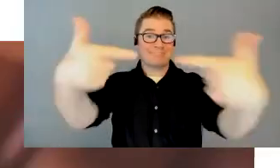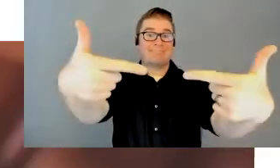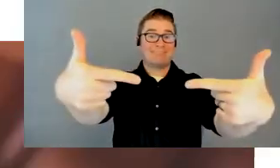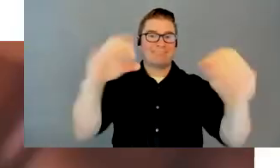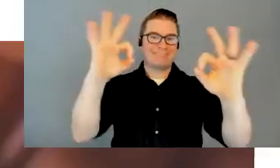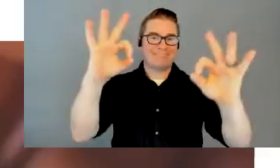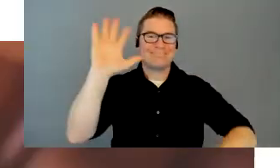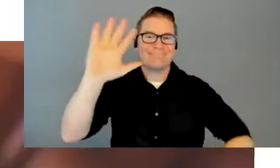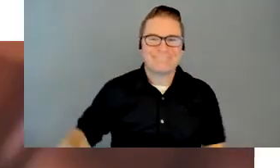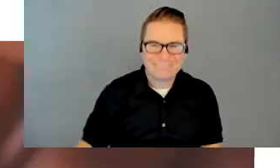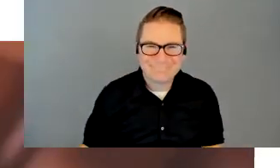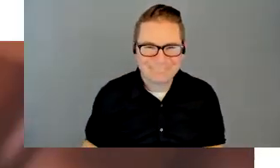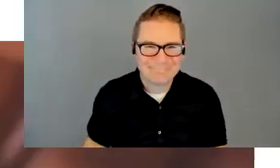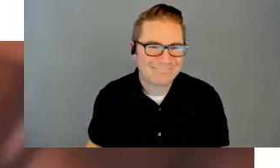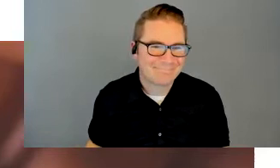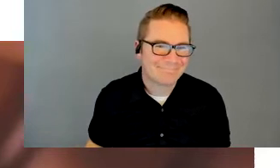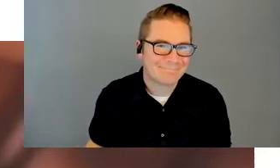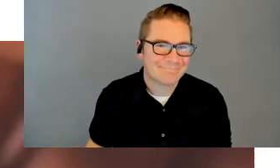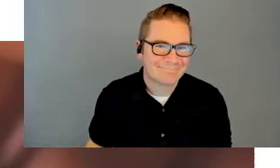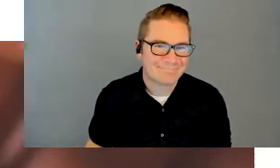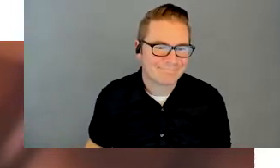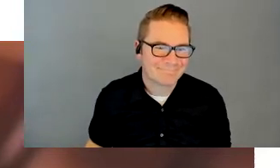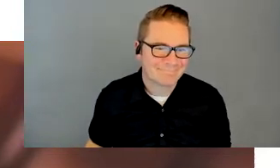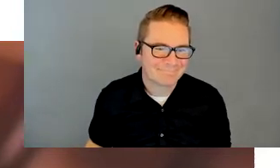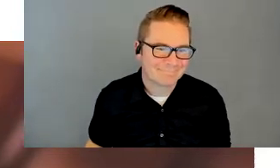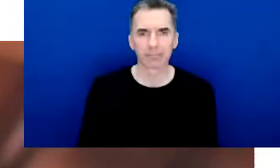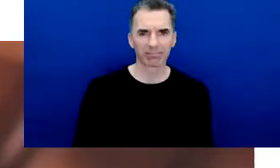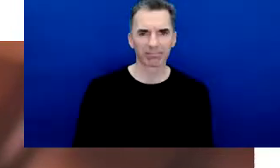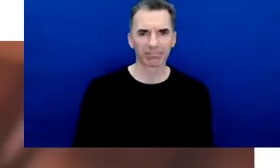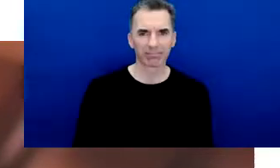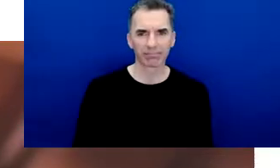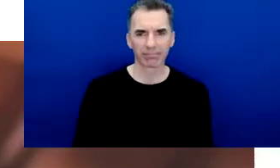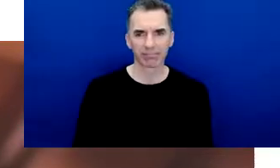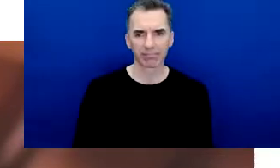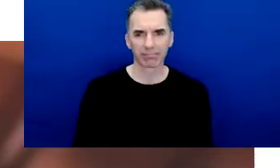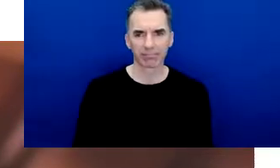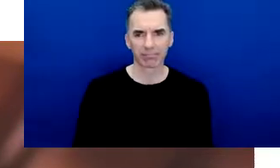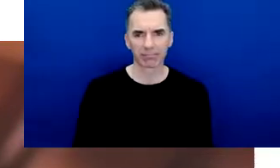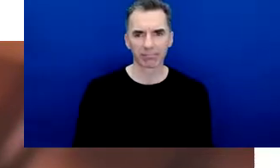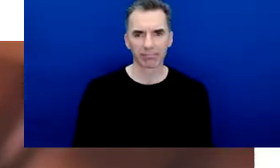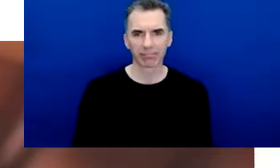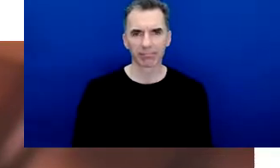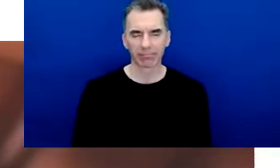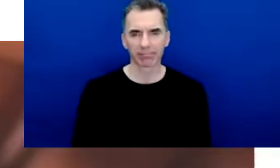here are some not required or optional policies. It's either do it or don't get it.